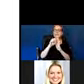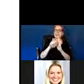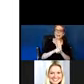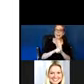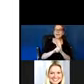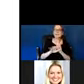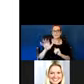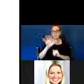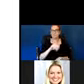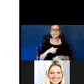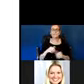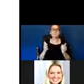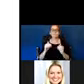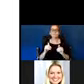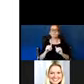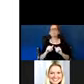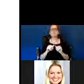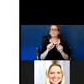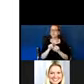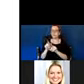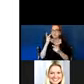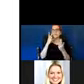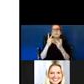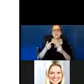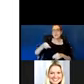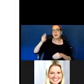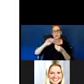and substance use disorders. Next slide.